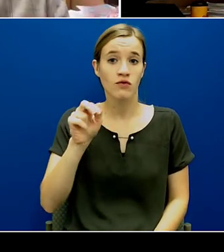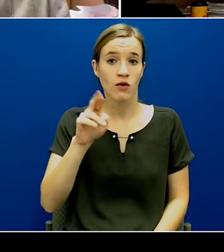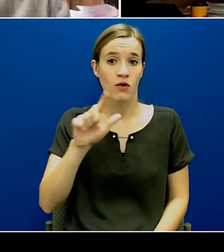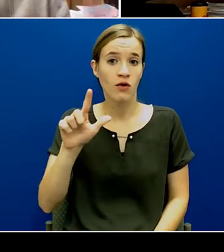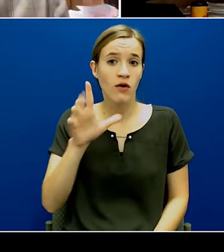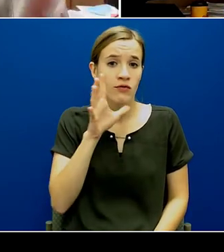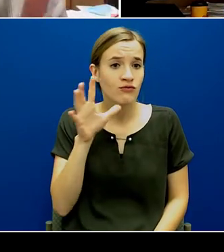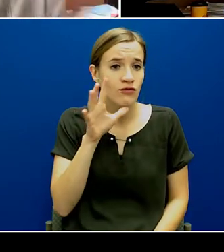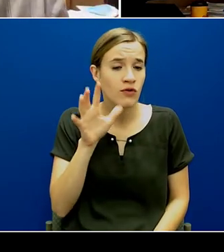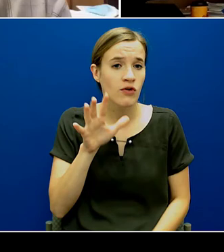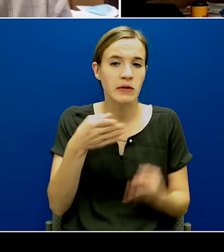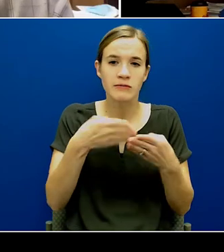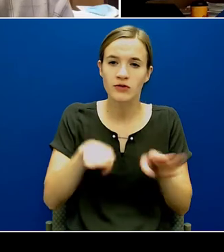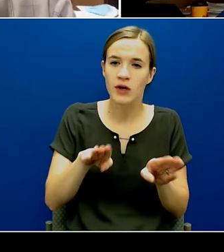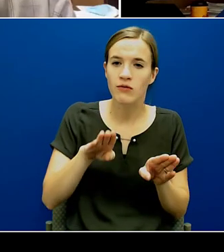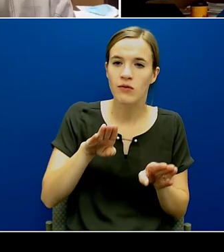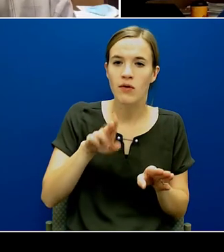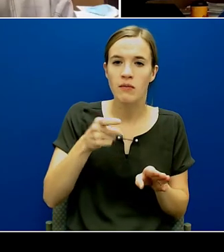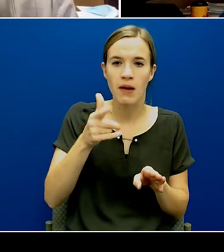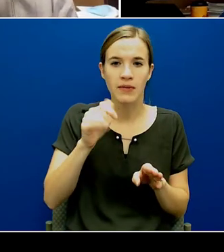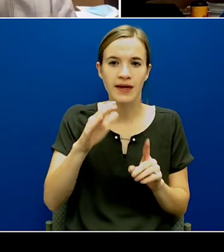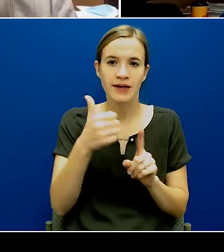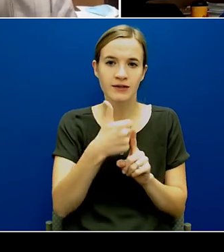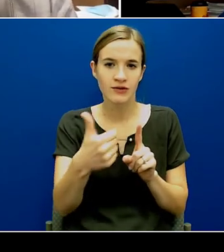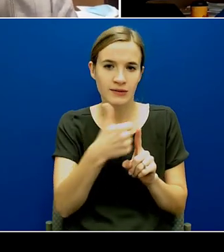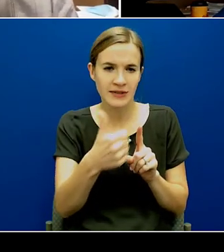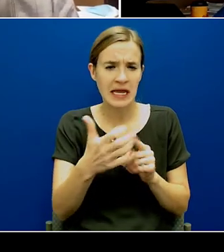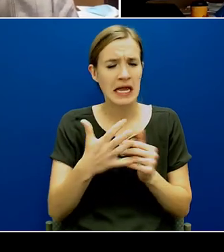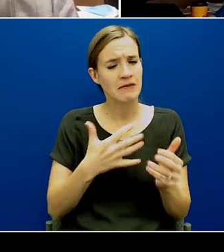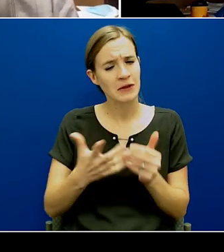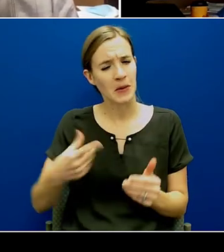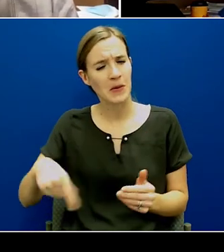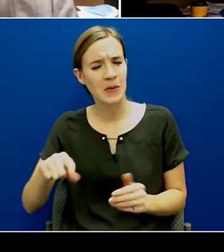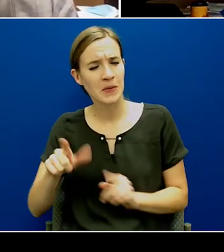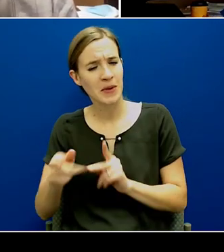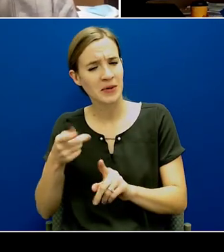have that. So that's kind of gone away now. Melva: We, well, we actually have 5316 and